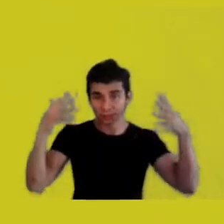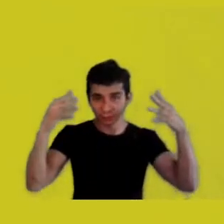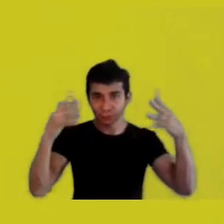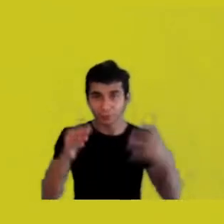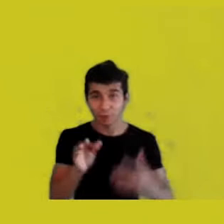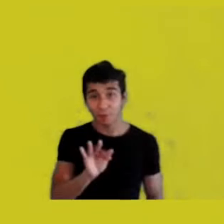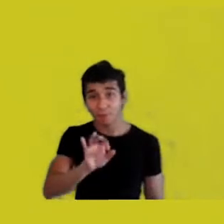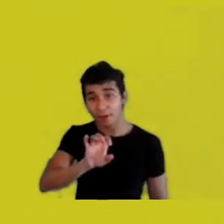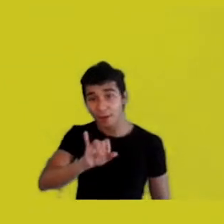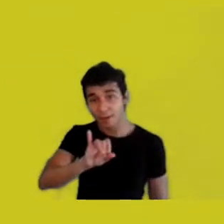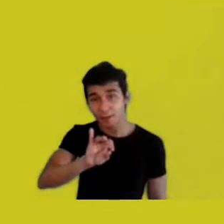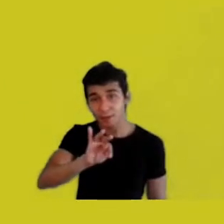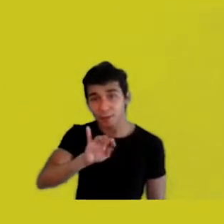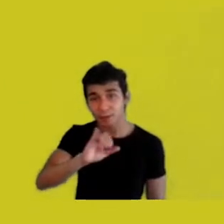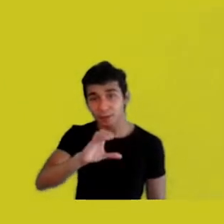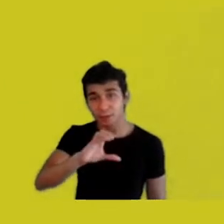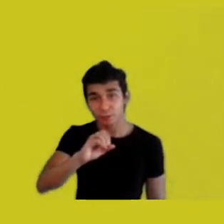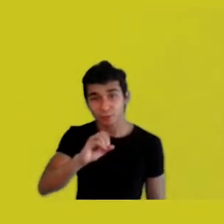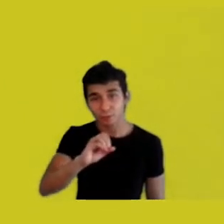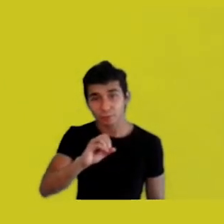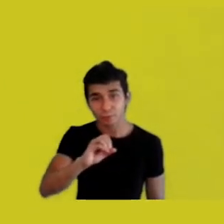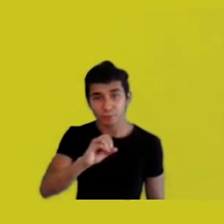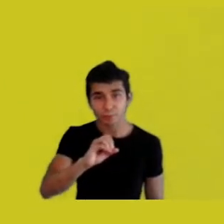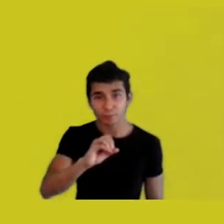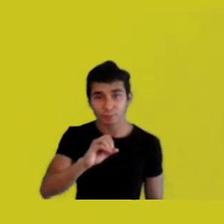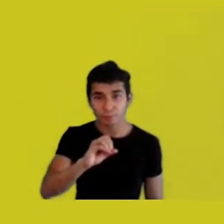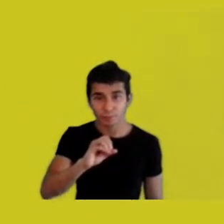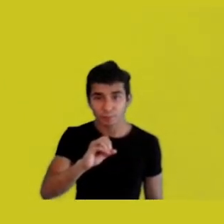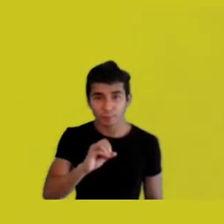However,